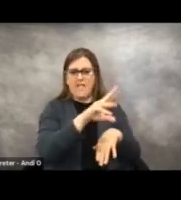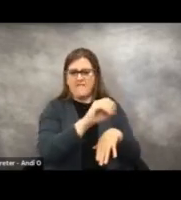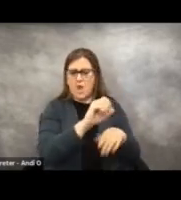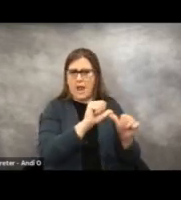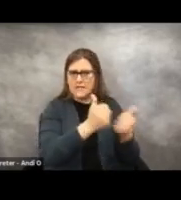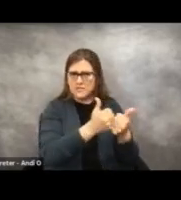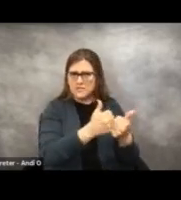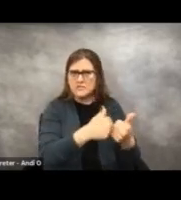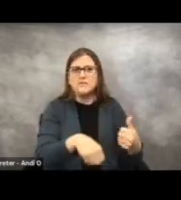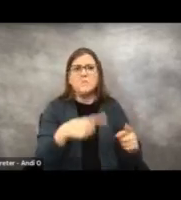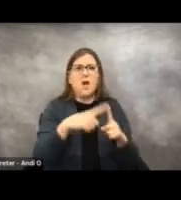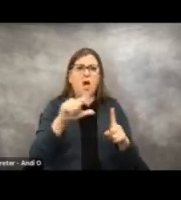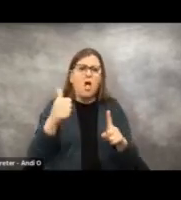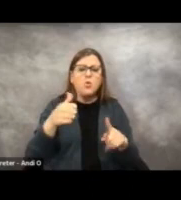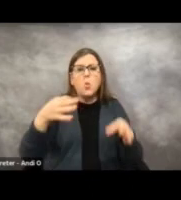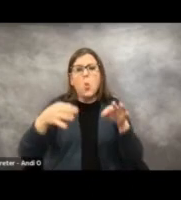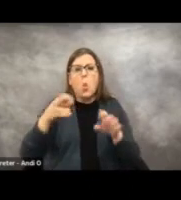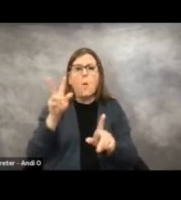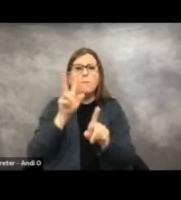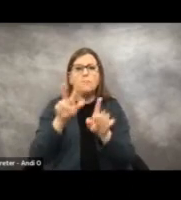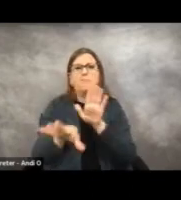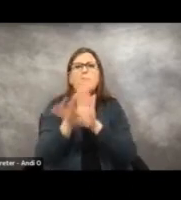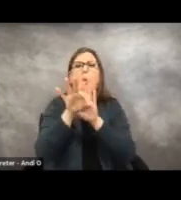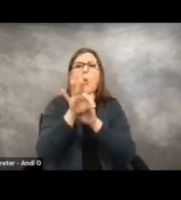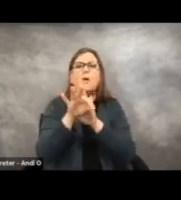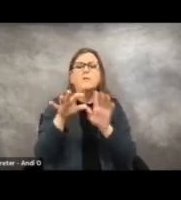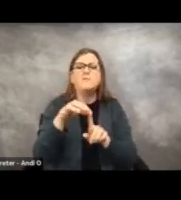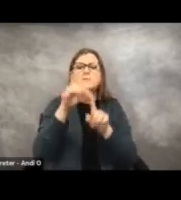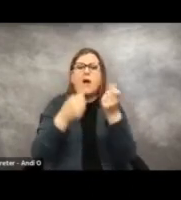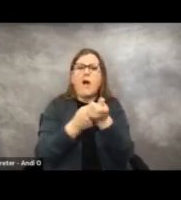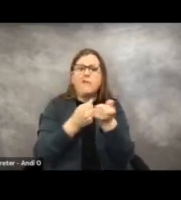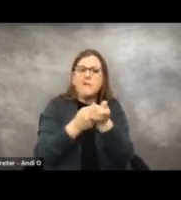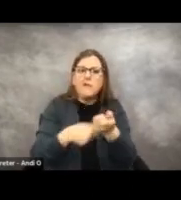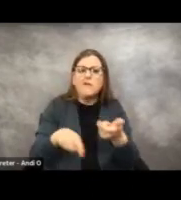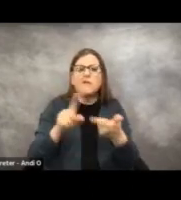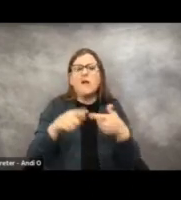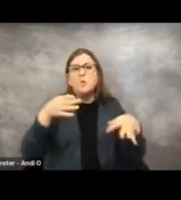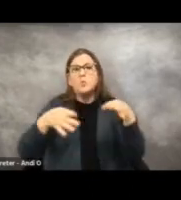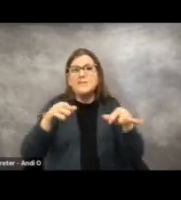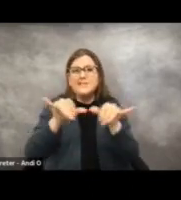such as Court Appointed Special Advocates, the judicial system, peer partners, and direct